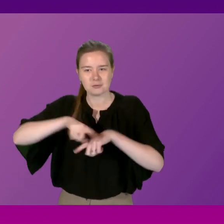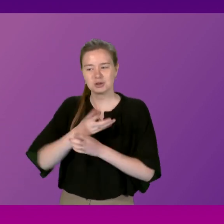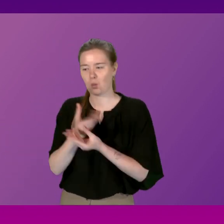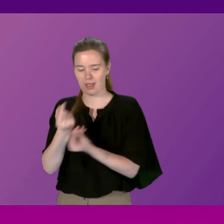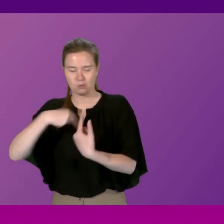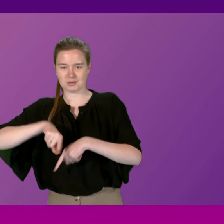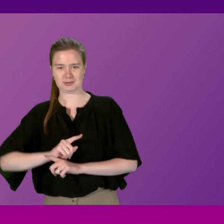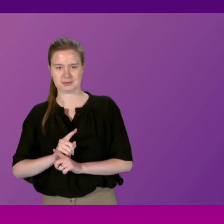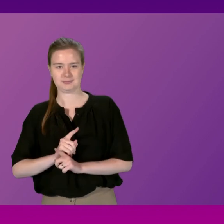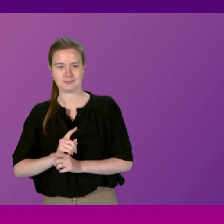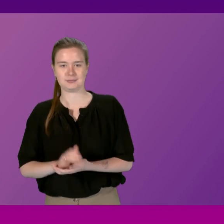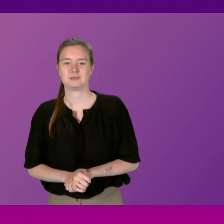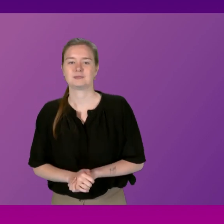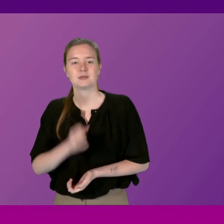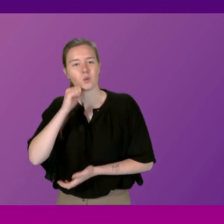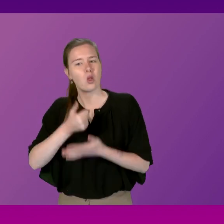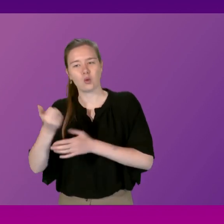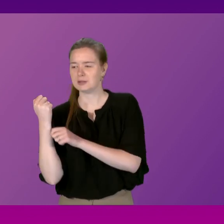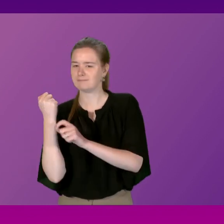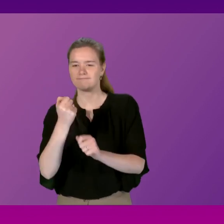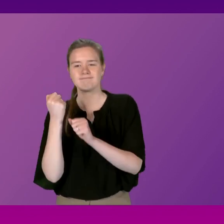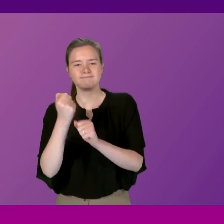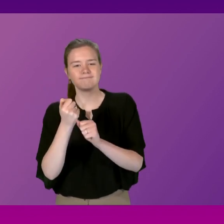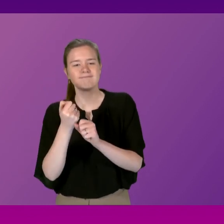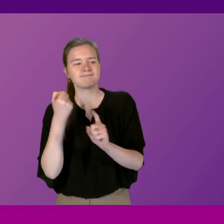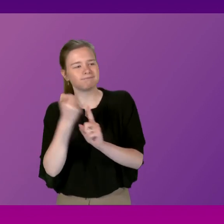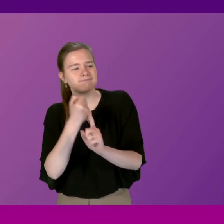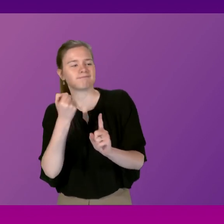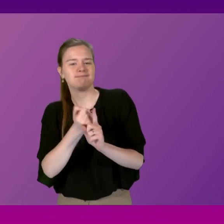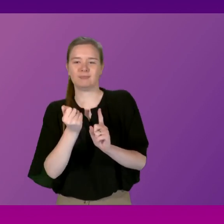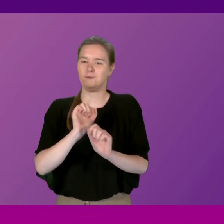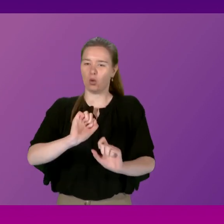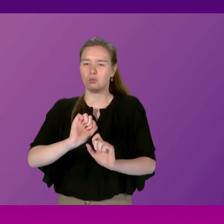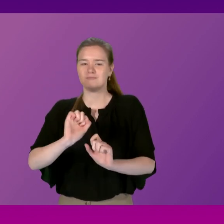However, we will always be fighting against the tide if we cannot pull society forward,